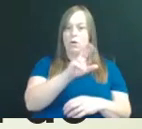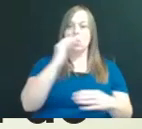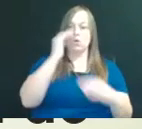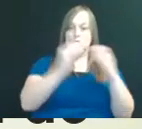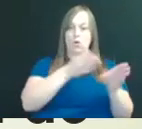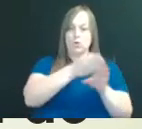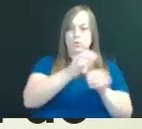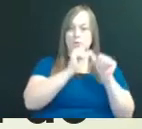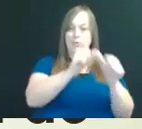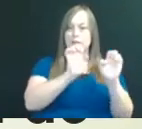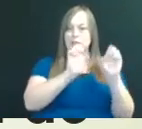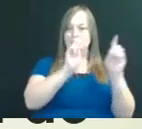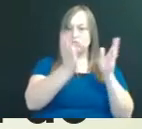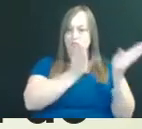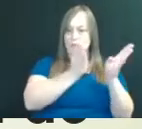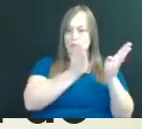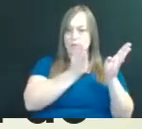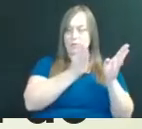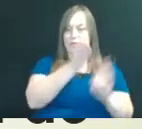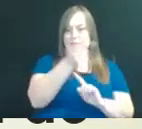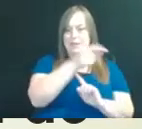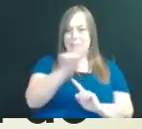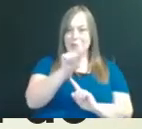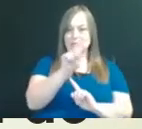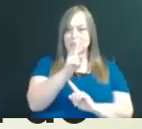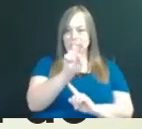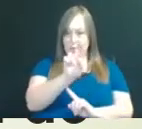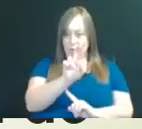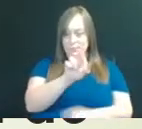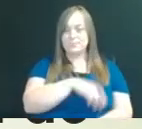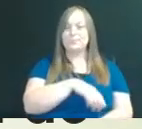and Continuing Education Services-Vocational Rehabilitation.